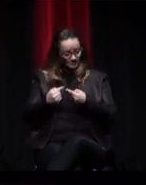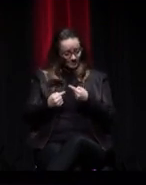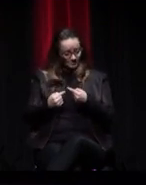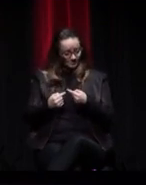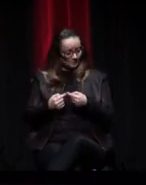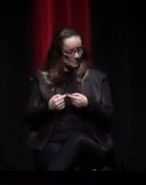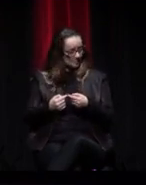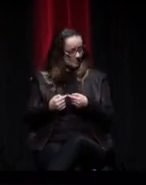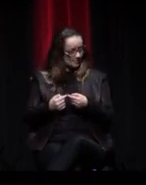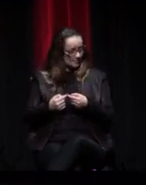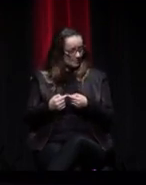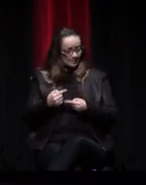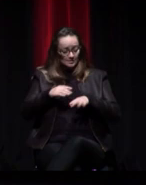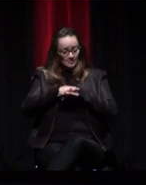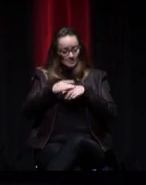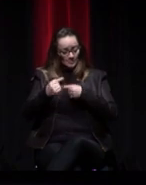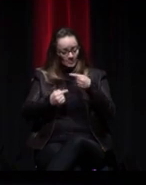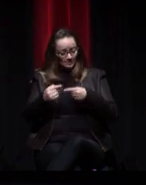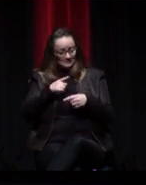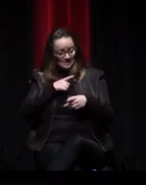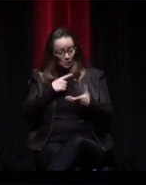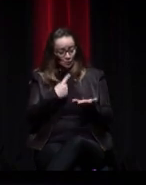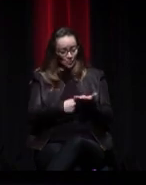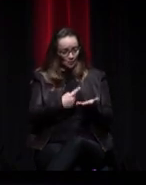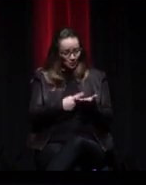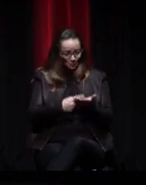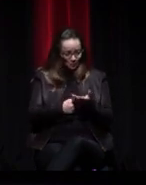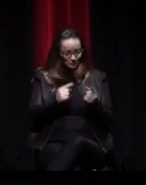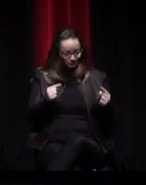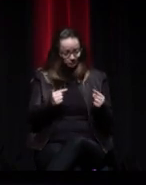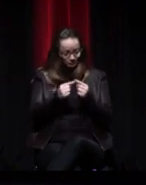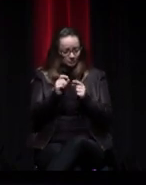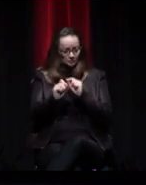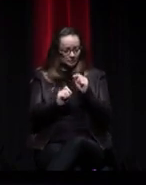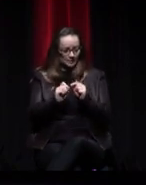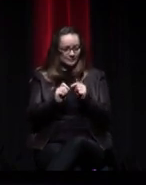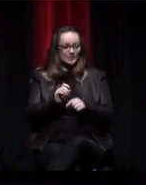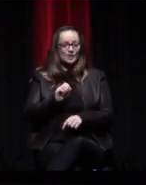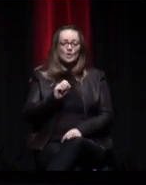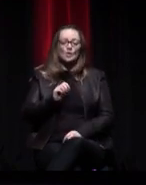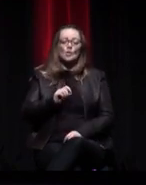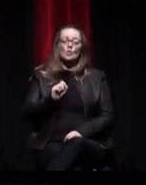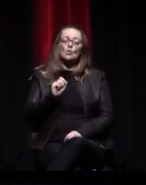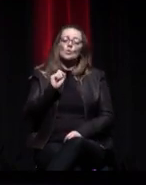has a relative agreement about what's of the domain of the facts,